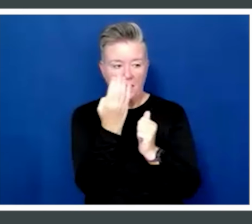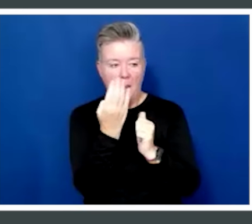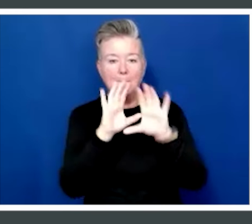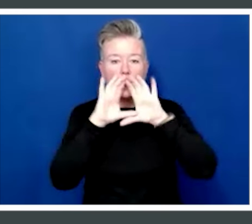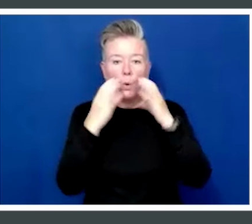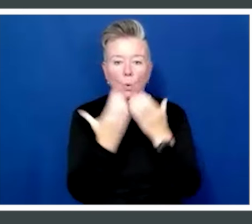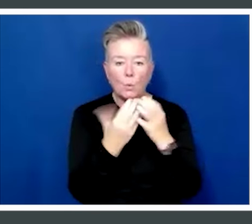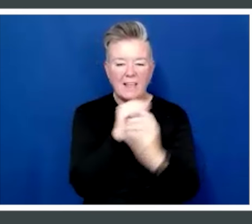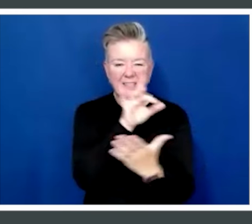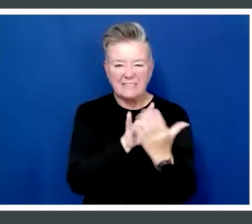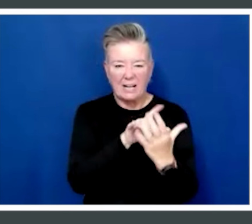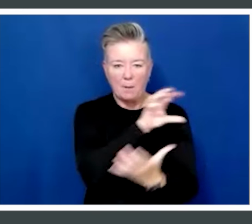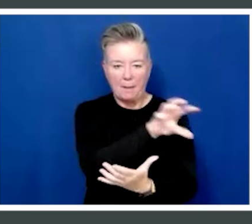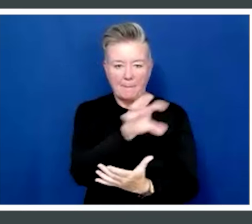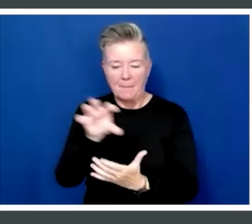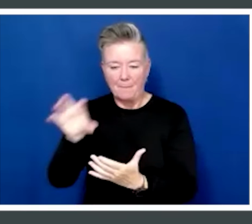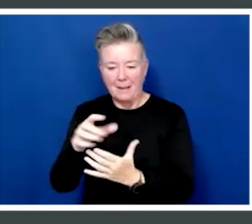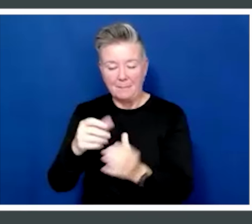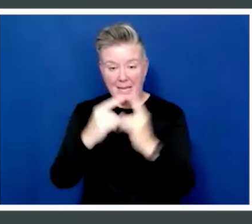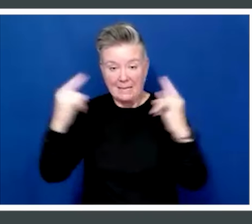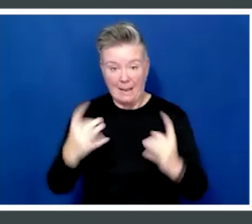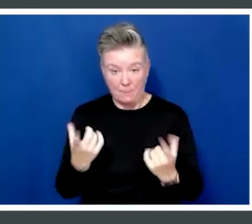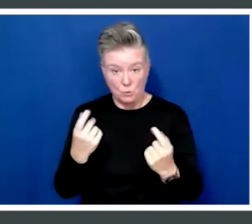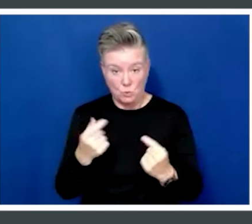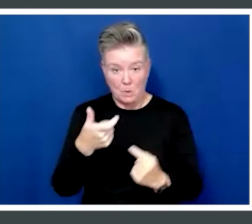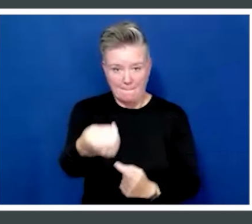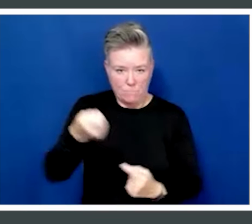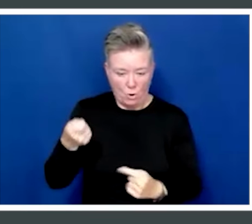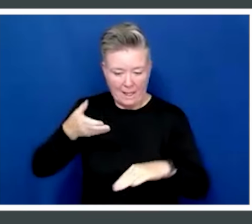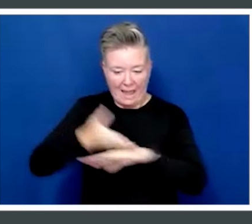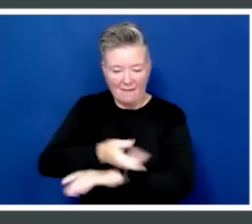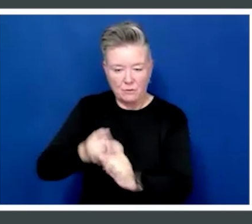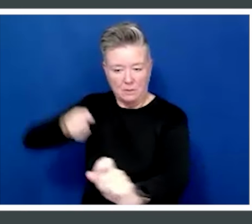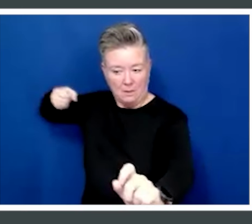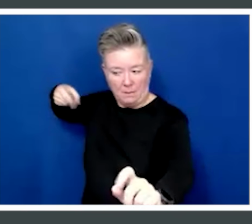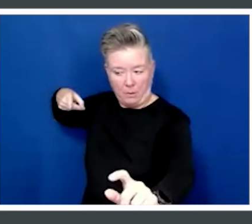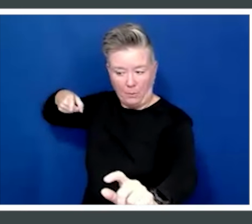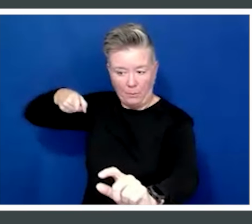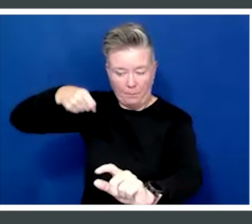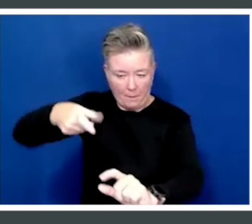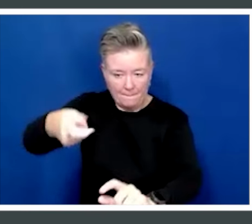each bullseye in the center. Campers pull their arrows out of the targets. A camper poses with her target.